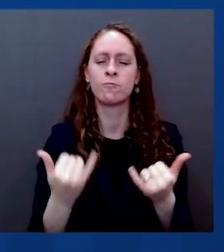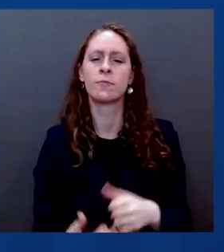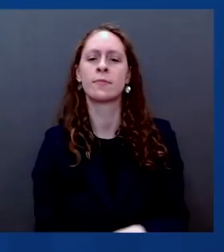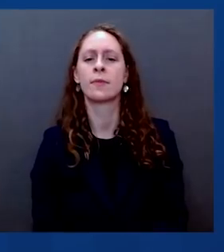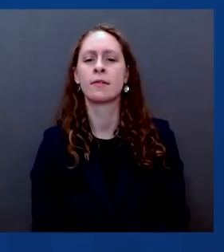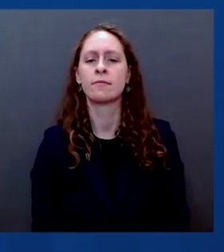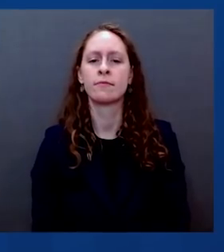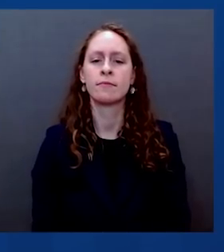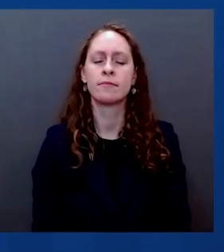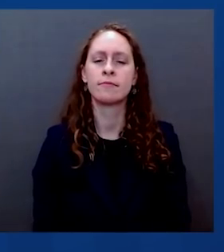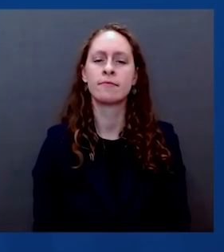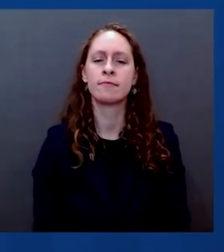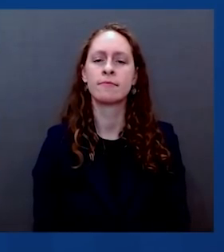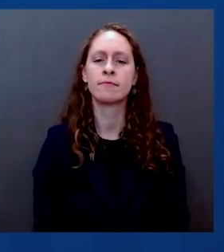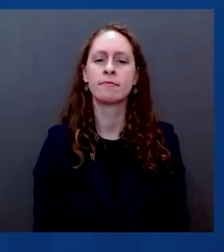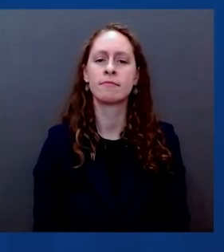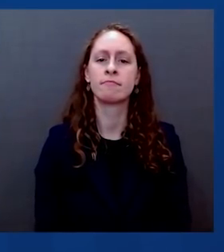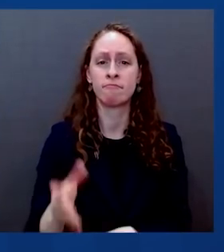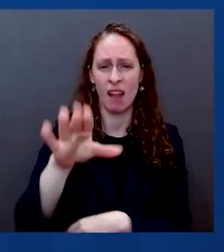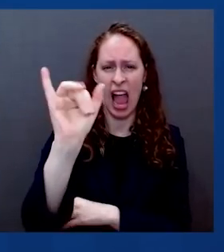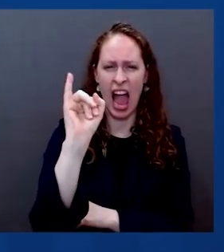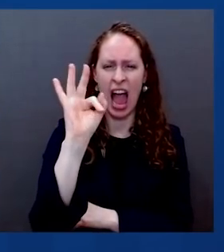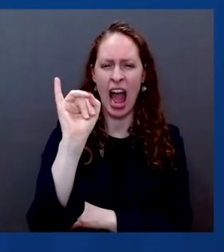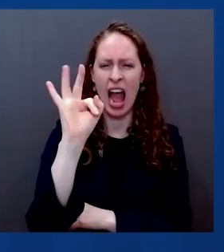Think about that. What happened in the last election?